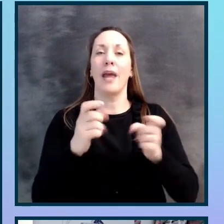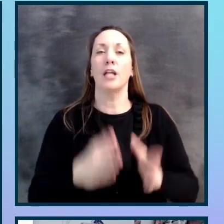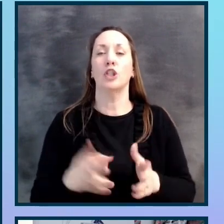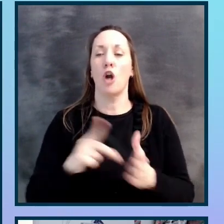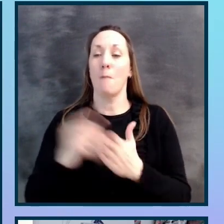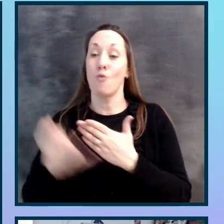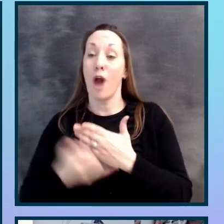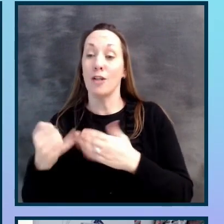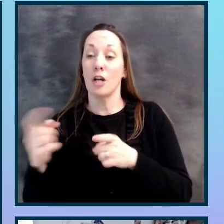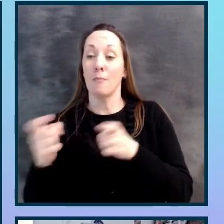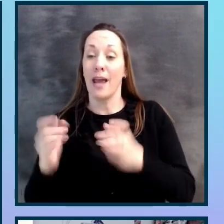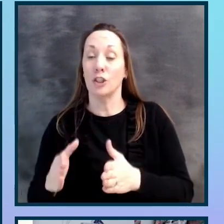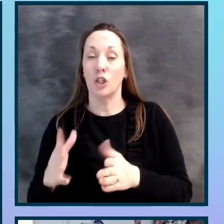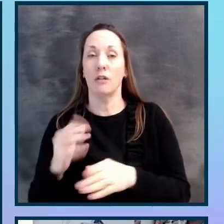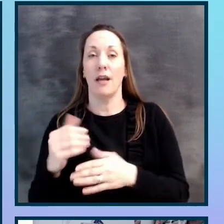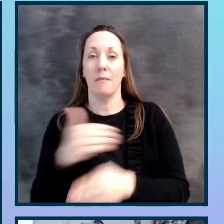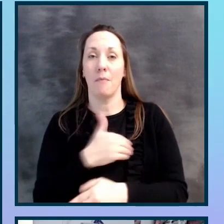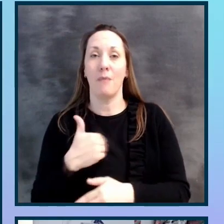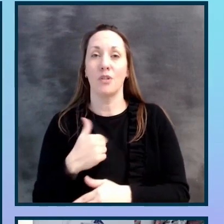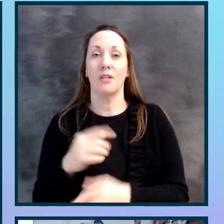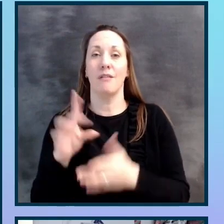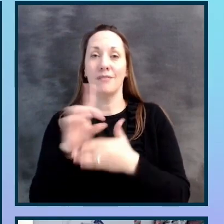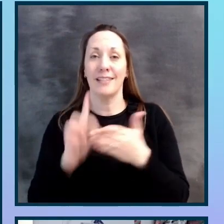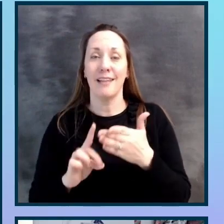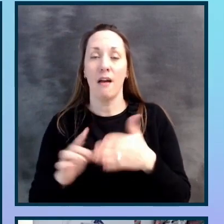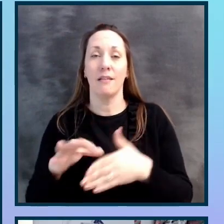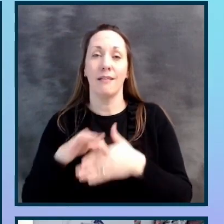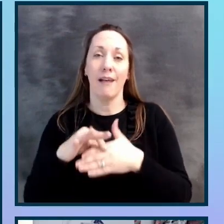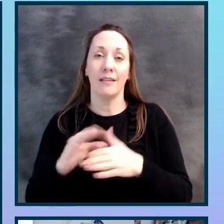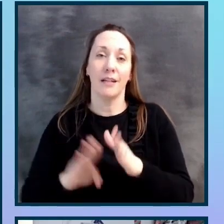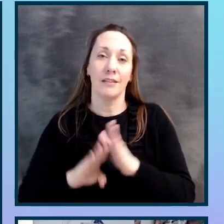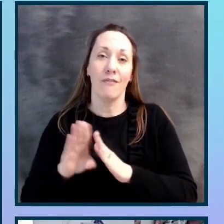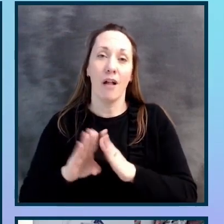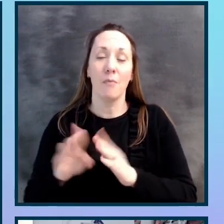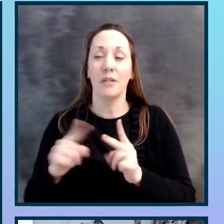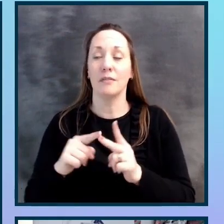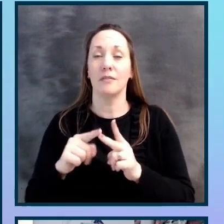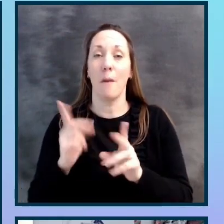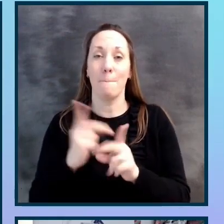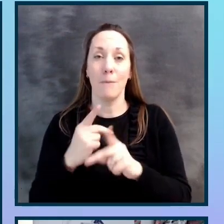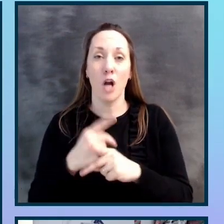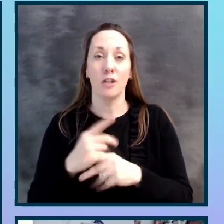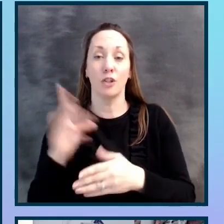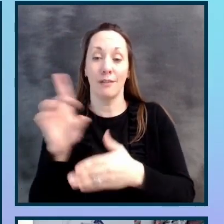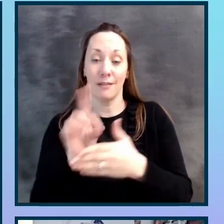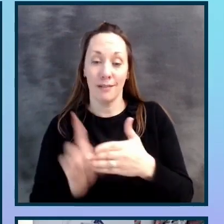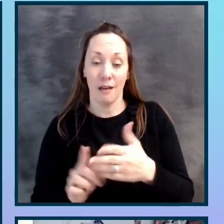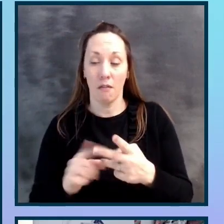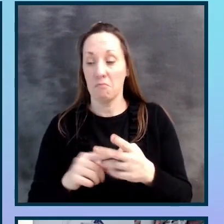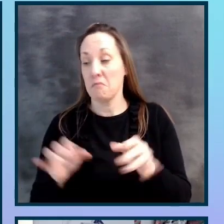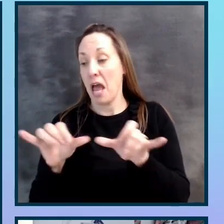and members of design, content development, production and design, engineering, and QA.